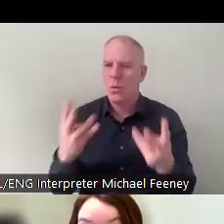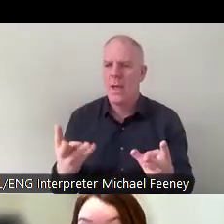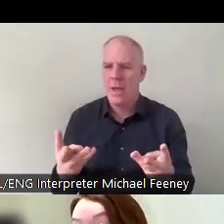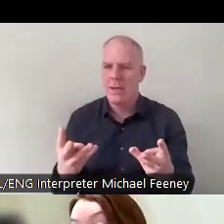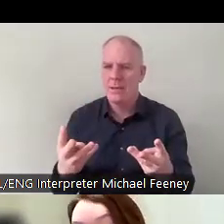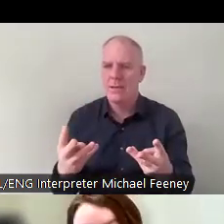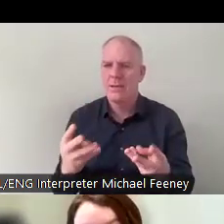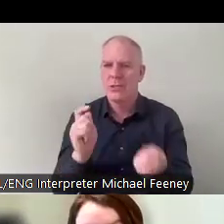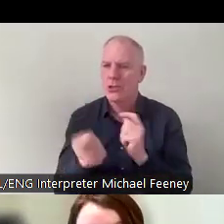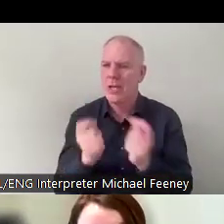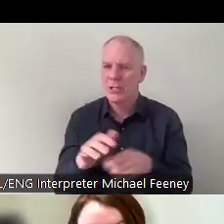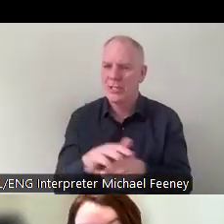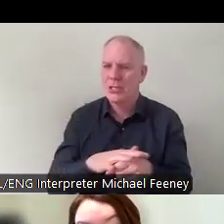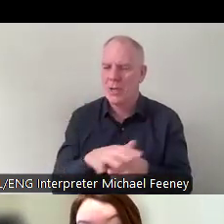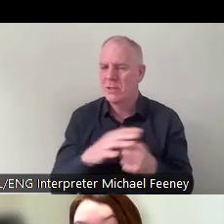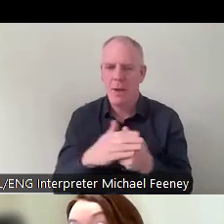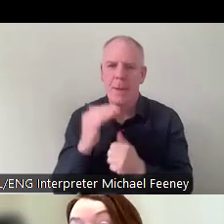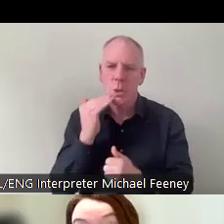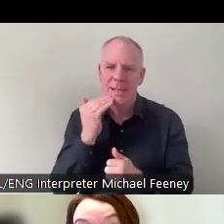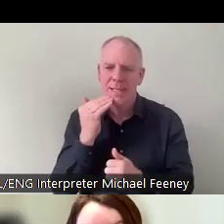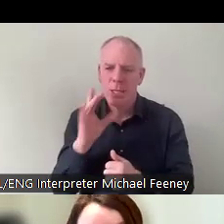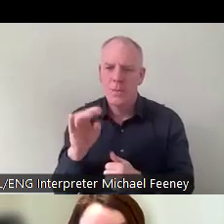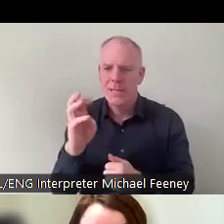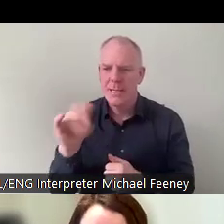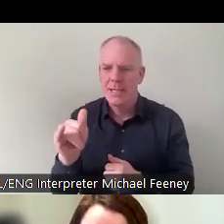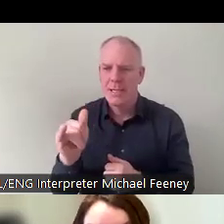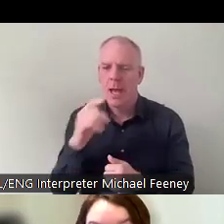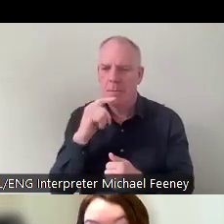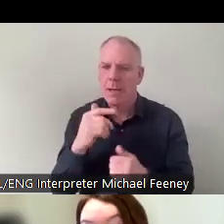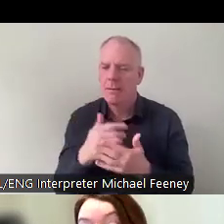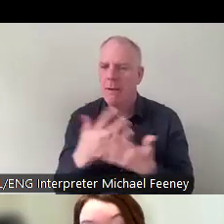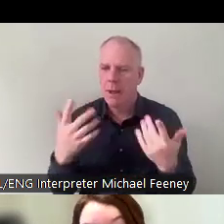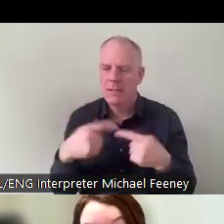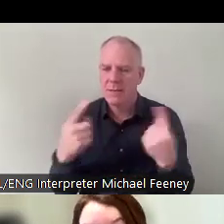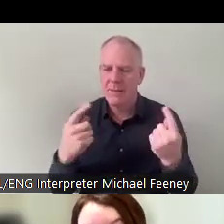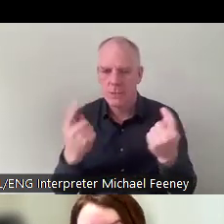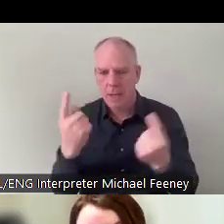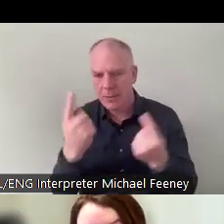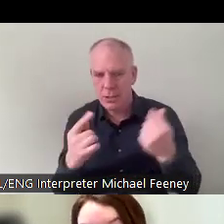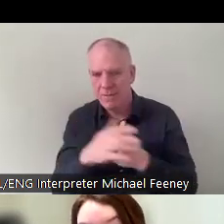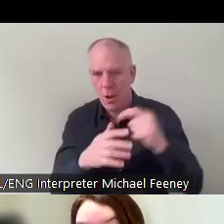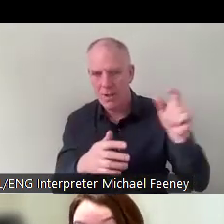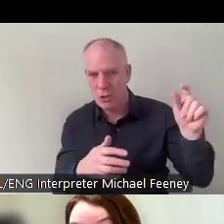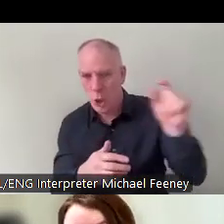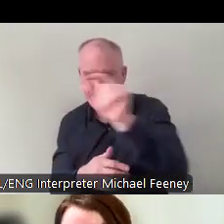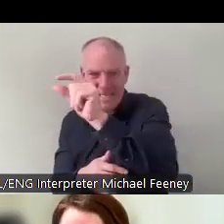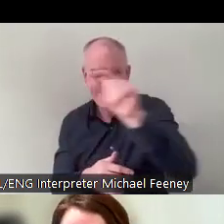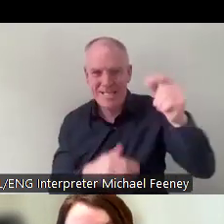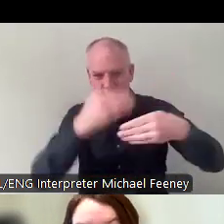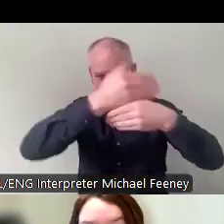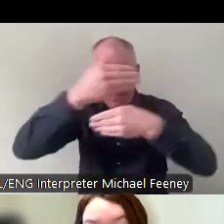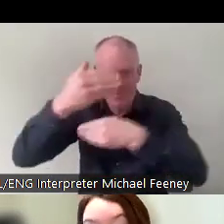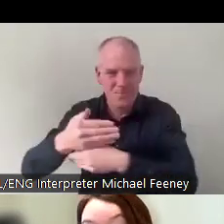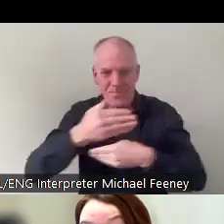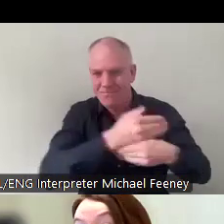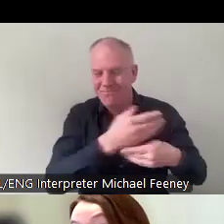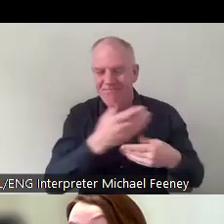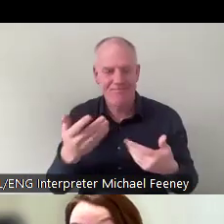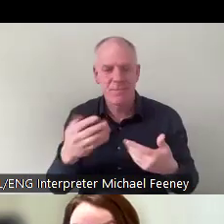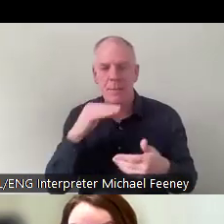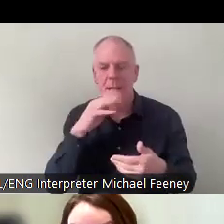changing conditions of humidity. This creates competing tensions, which are then focused along these joints and at these butterfly keys, leading to an eventual